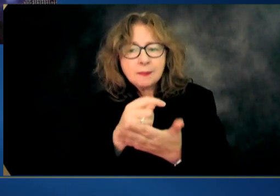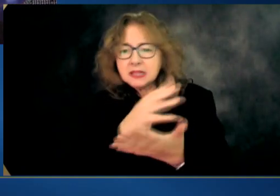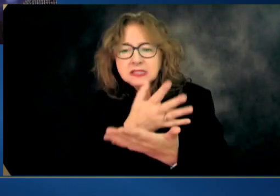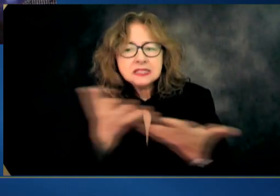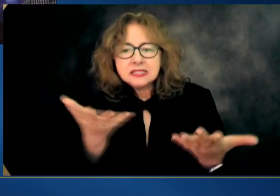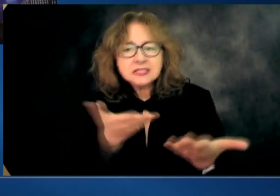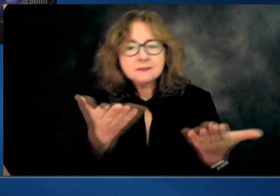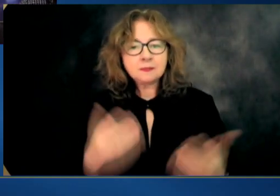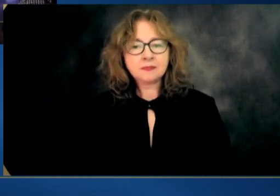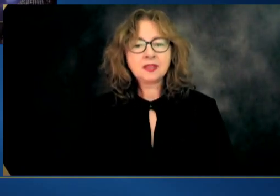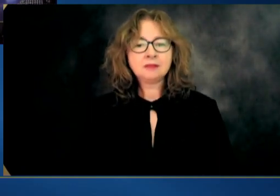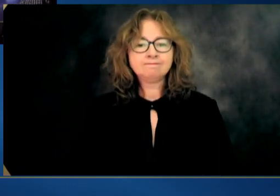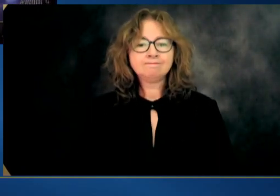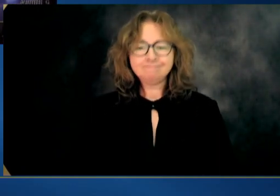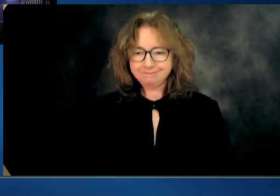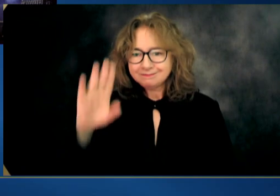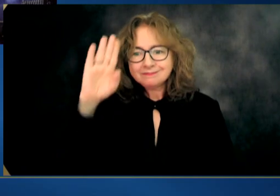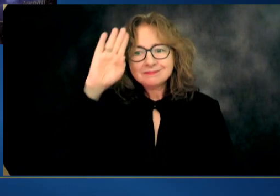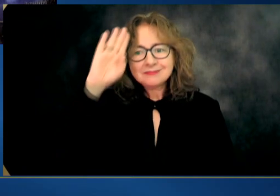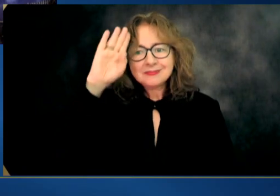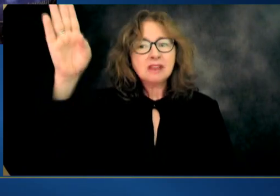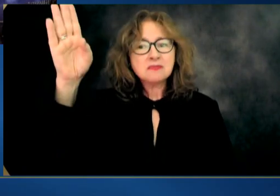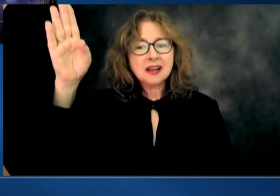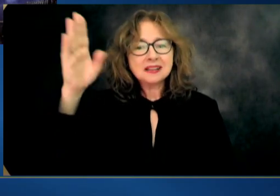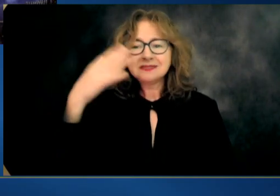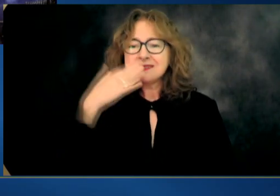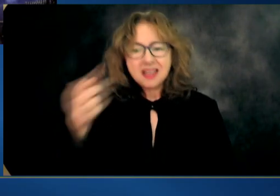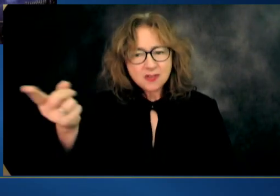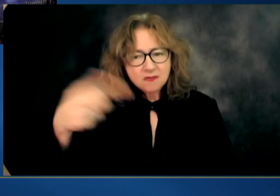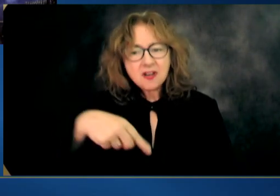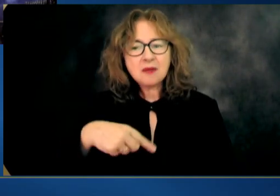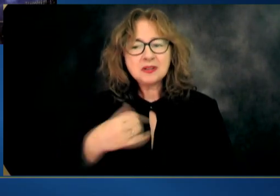Jimmy Pinnock: Hello, everybody, and thank you for coming today. My -- as -- my name is